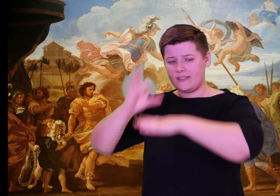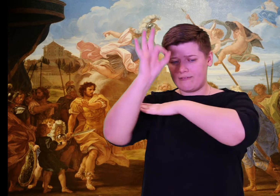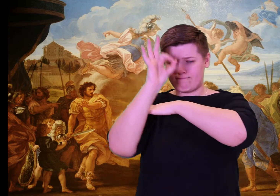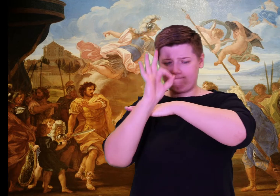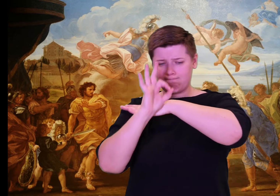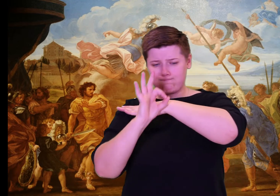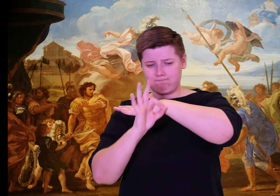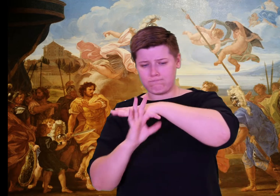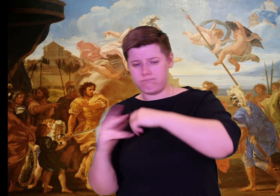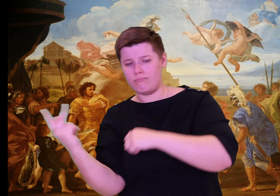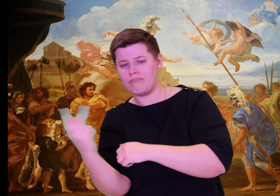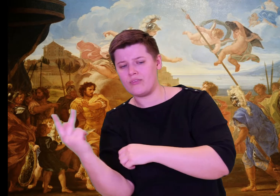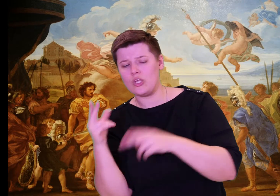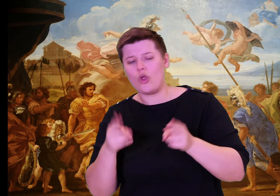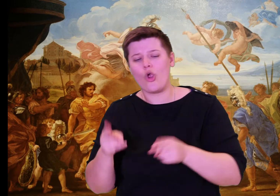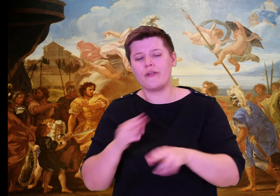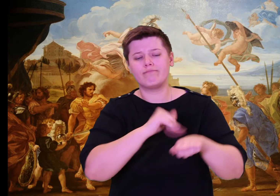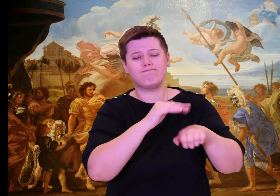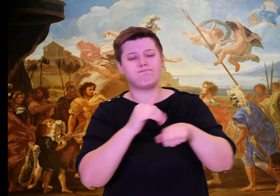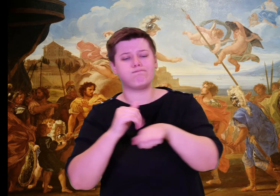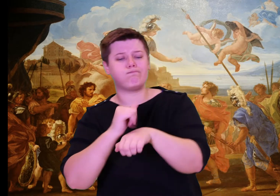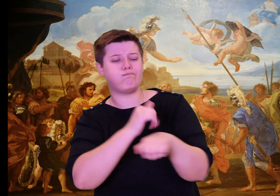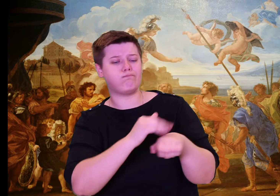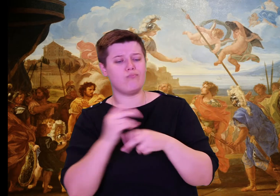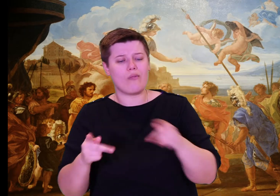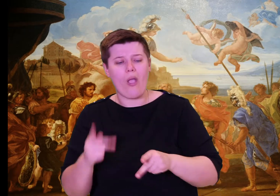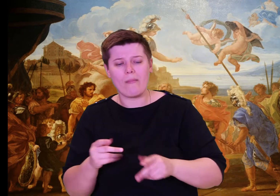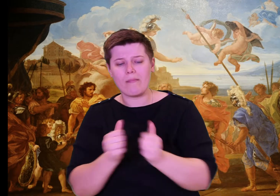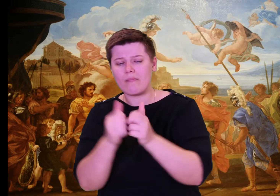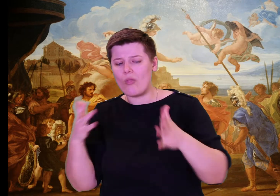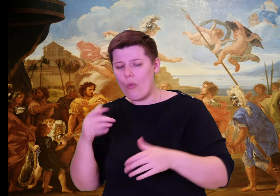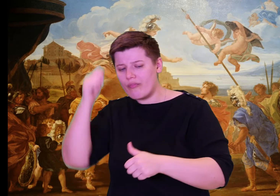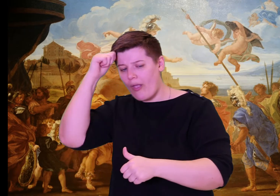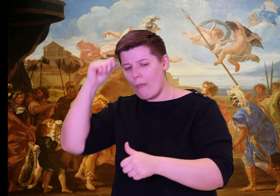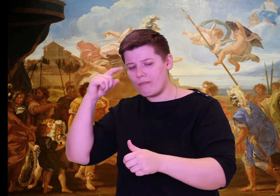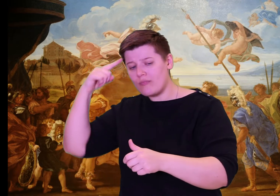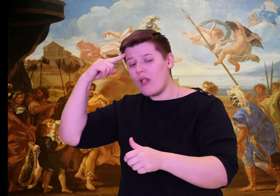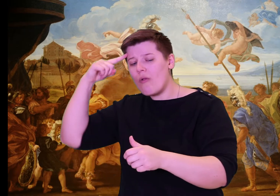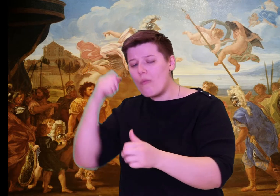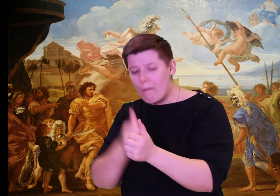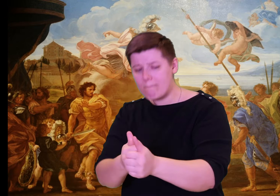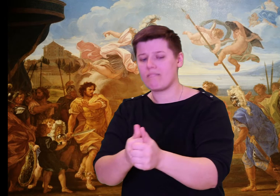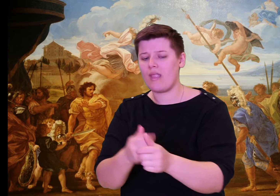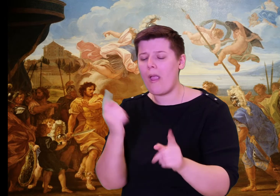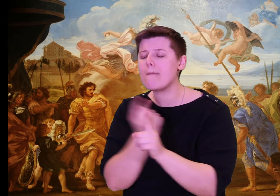The men arrived, already drunk on wine; the brothers told them why they called the meeting.